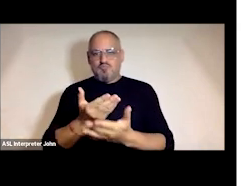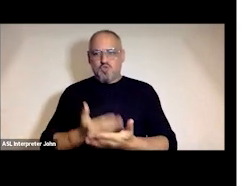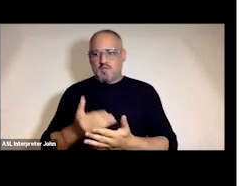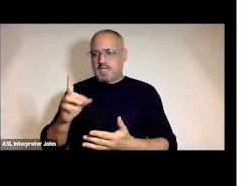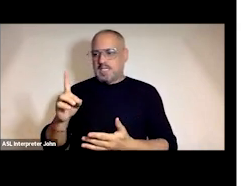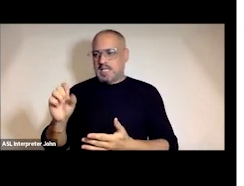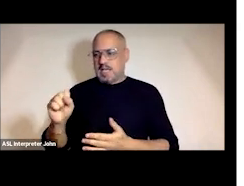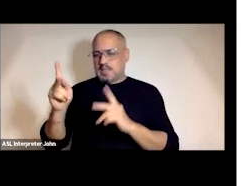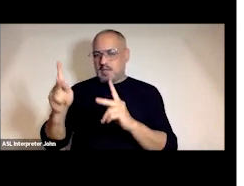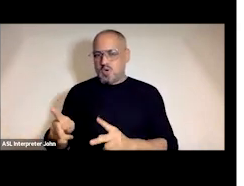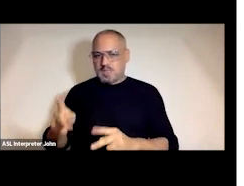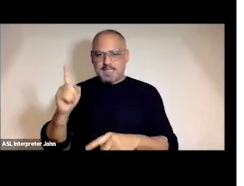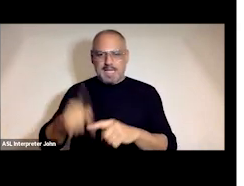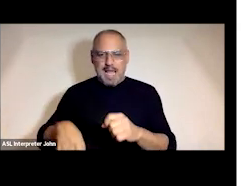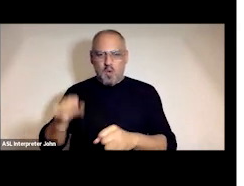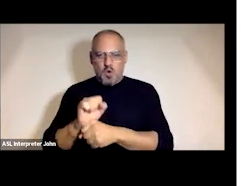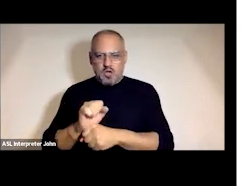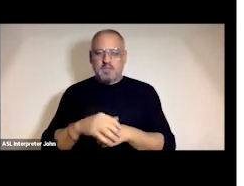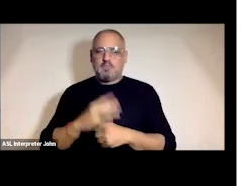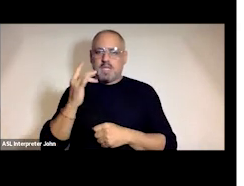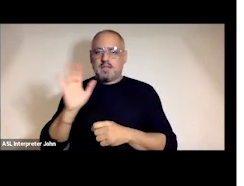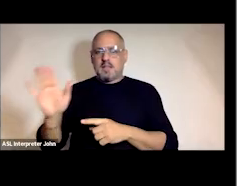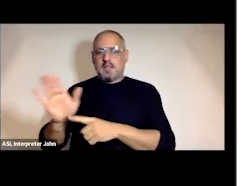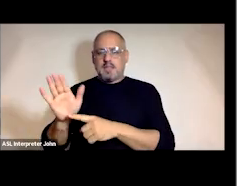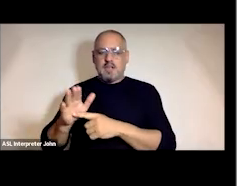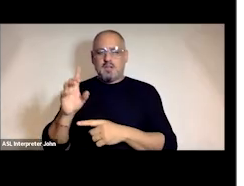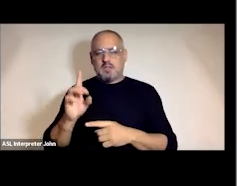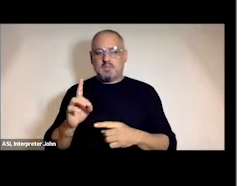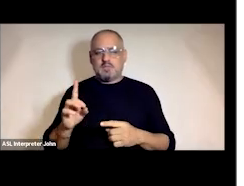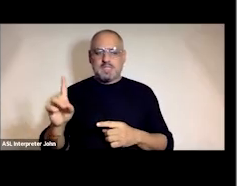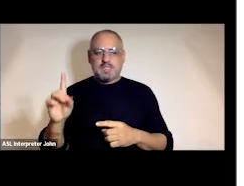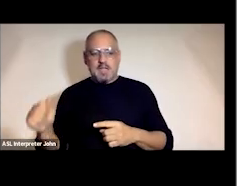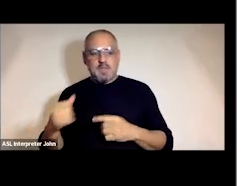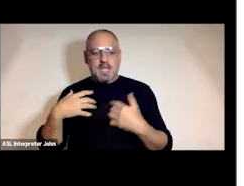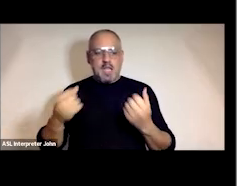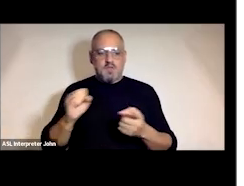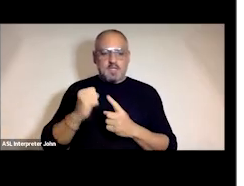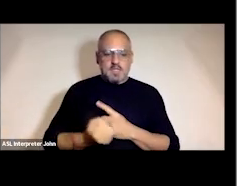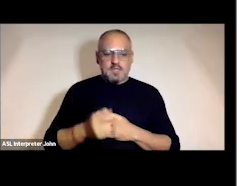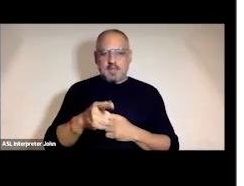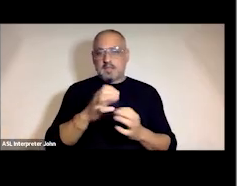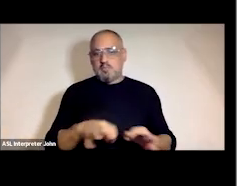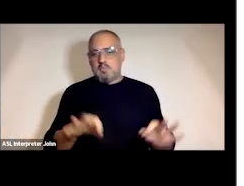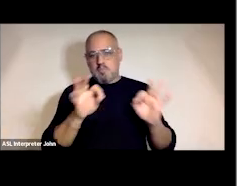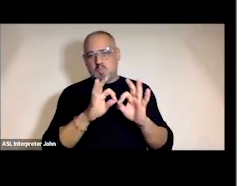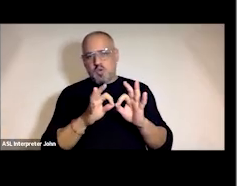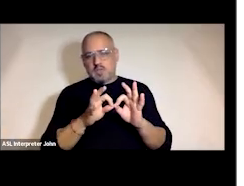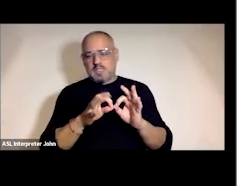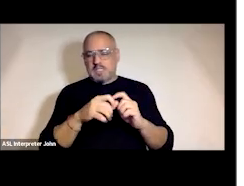that the person's unable to work because of their disabling health conditions. So this is an important one to be as detailed as you can.